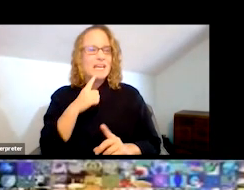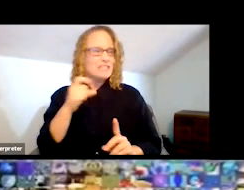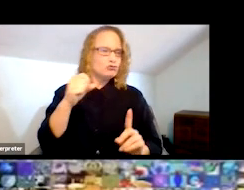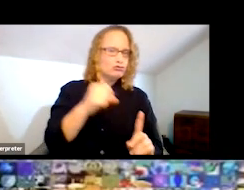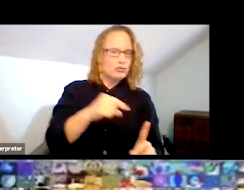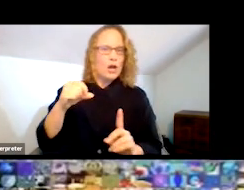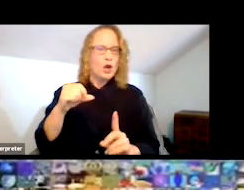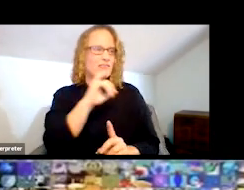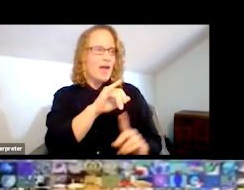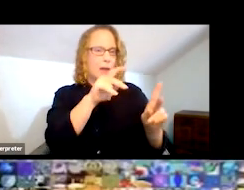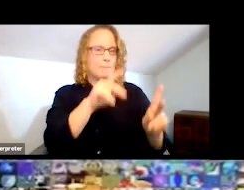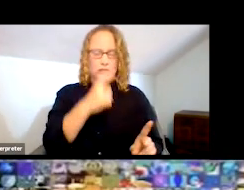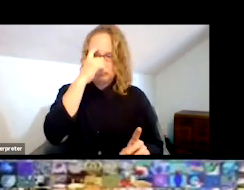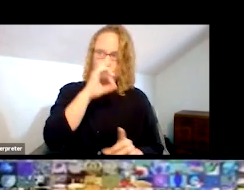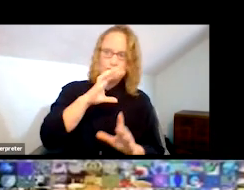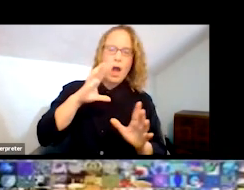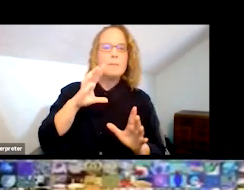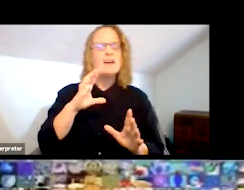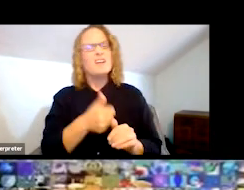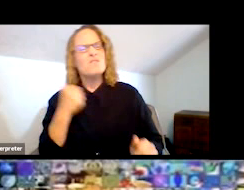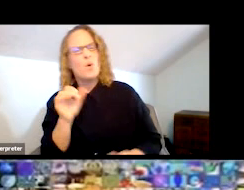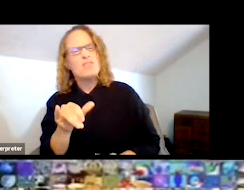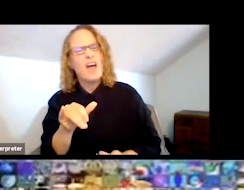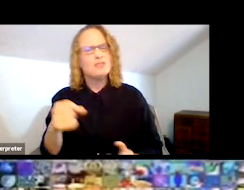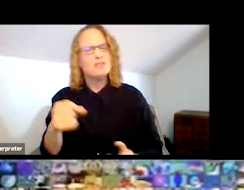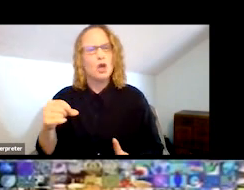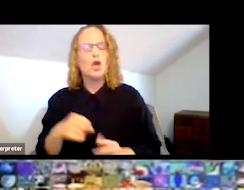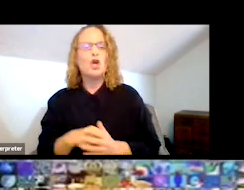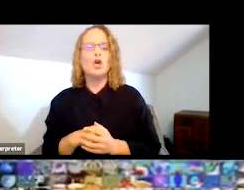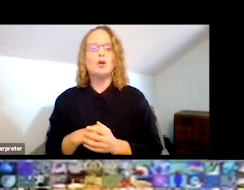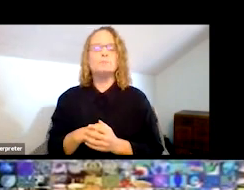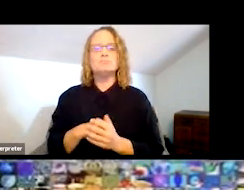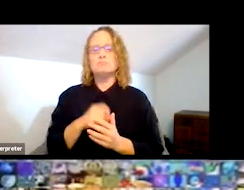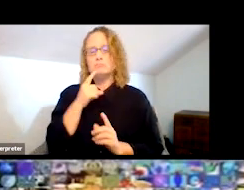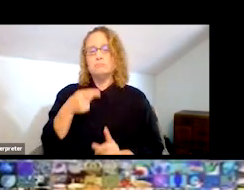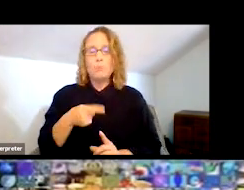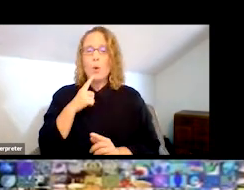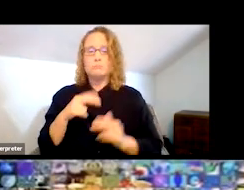and the way we interact with individuals. And, of course, we want to avoid retraumatization.